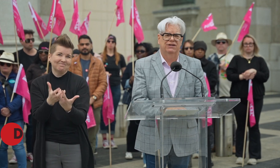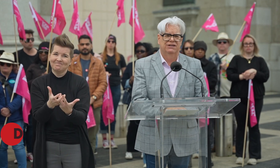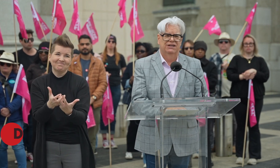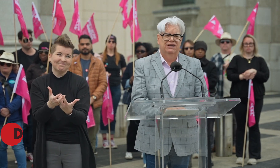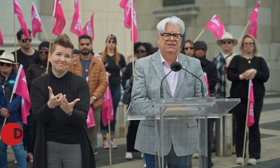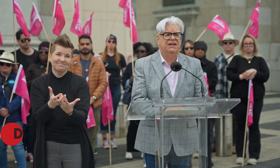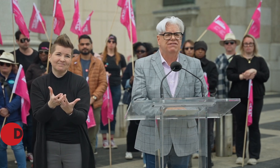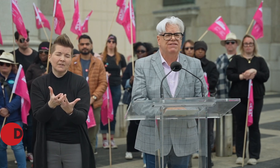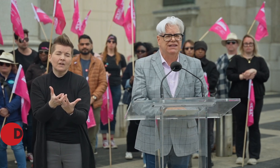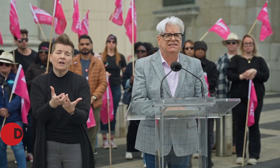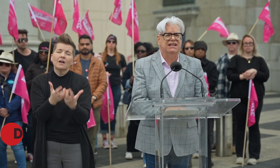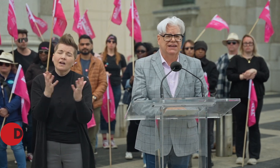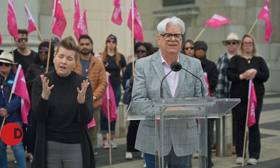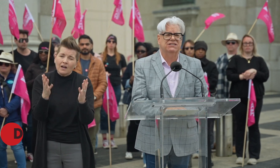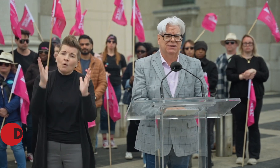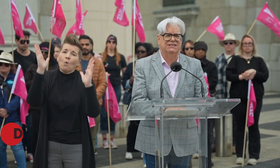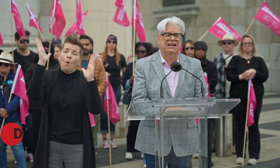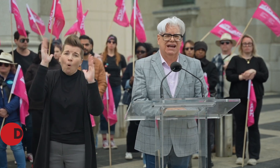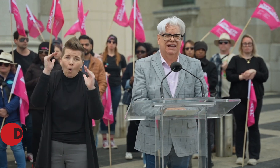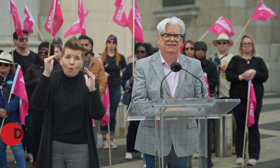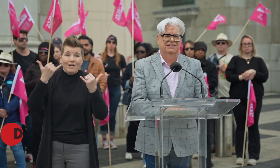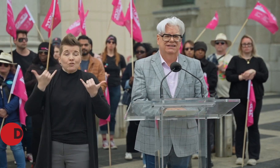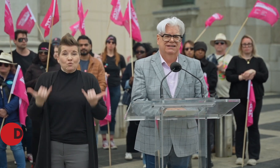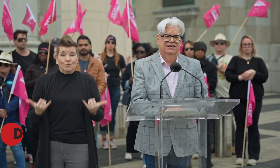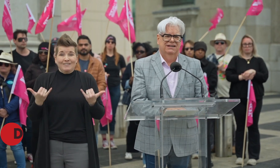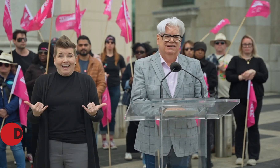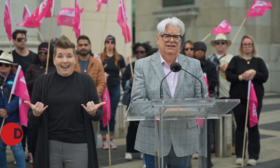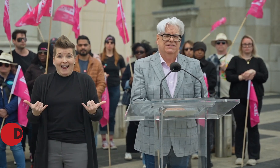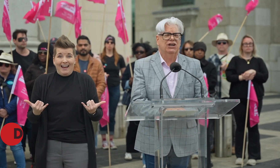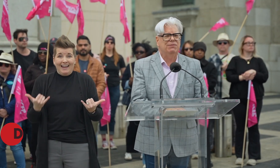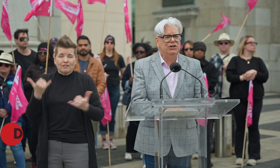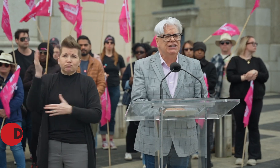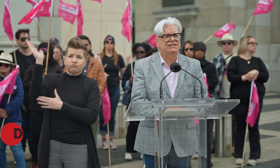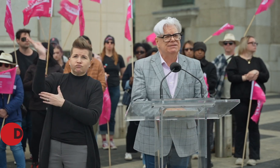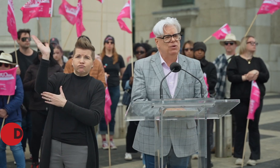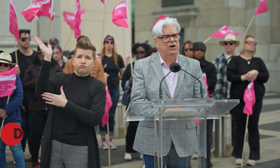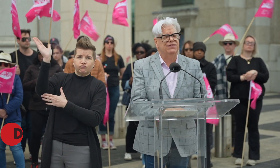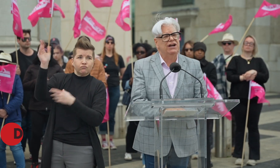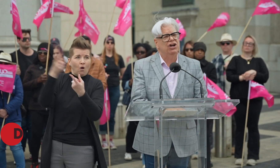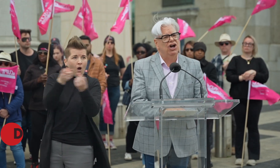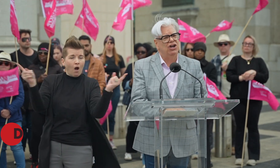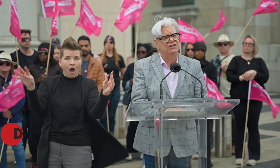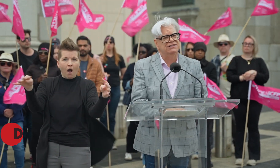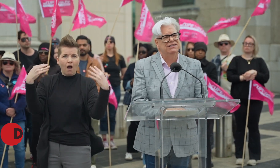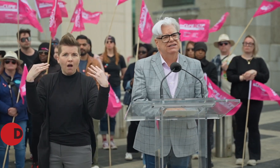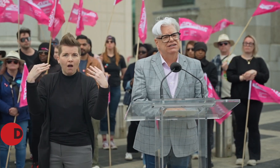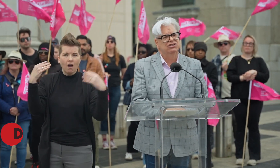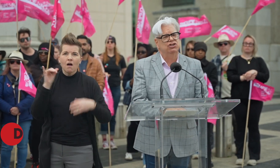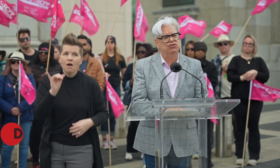that events like this one today to raise attention and the community support